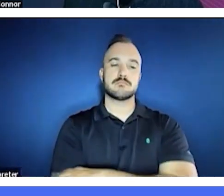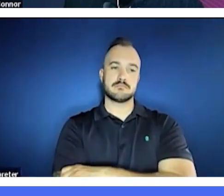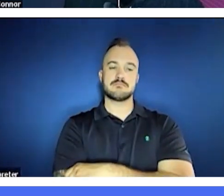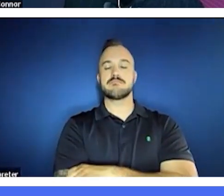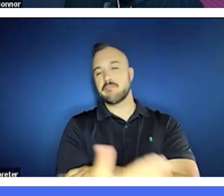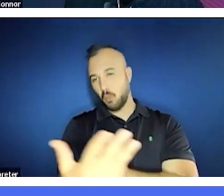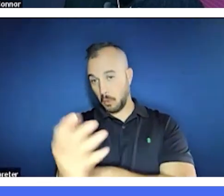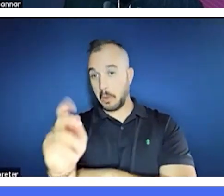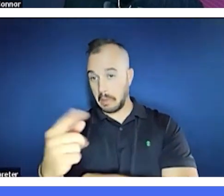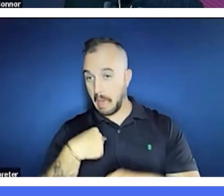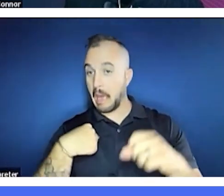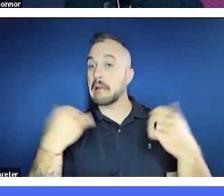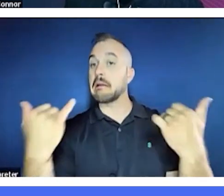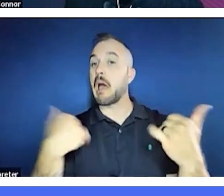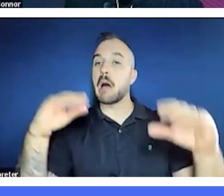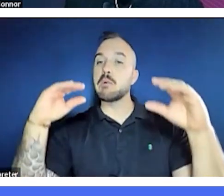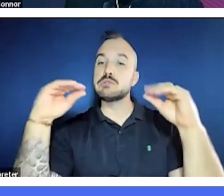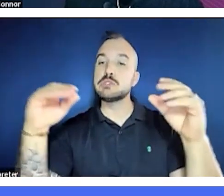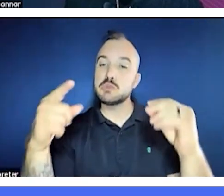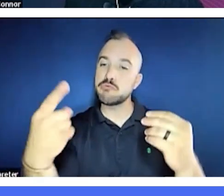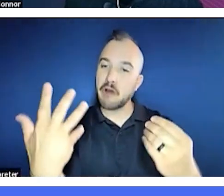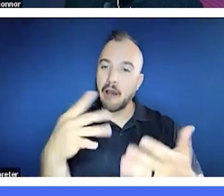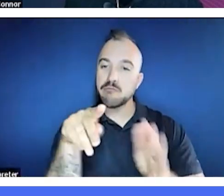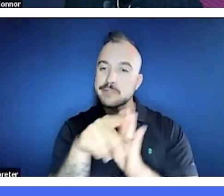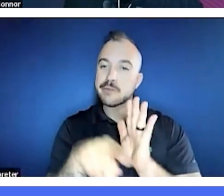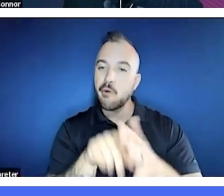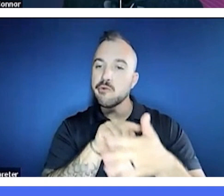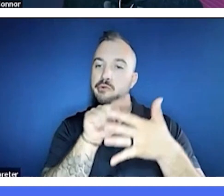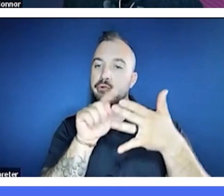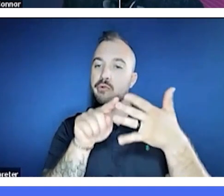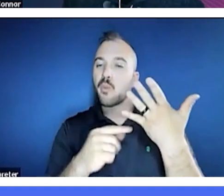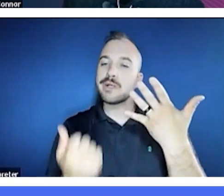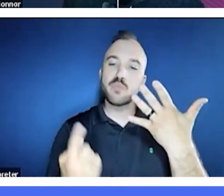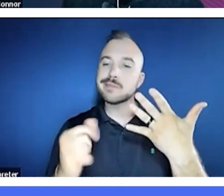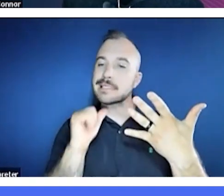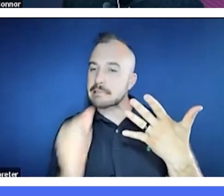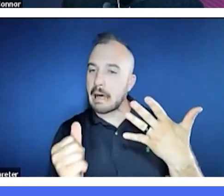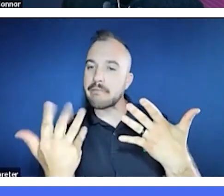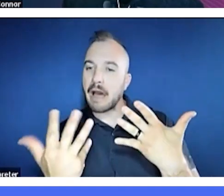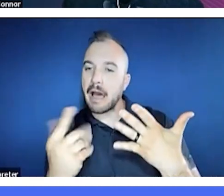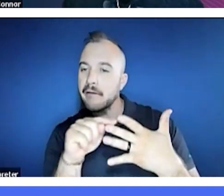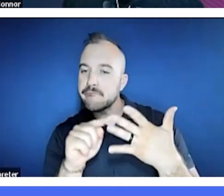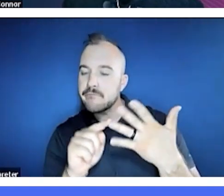Let me now ask you which of these is not one of the five principles or which of these is the definition